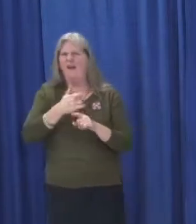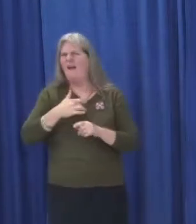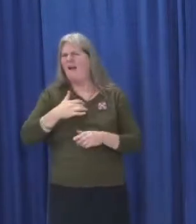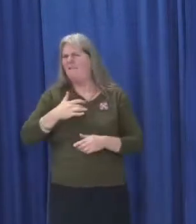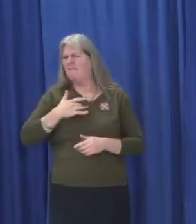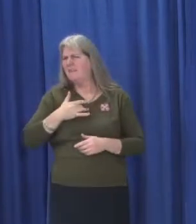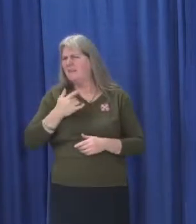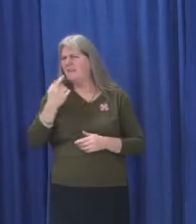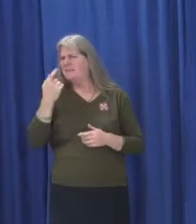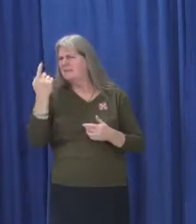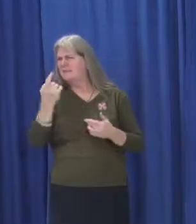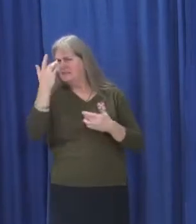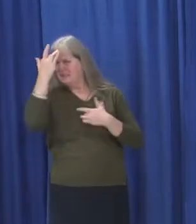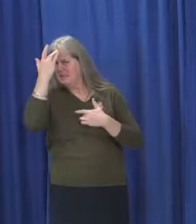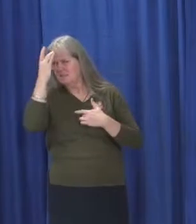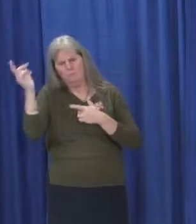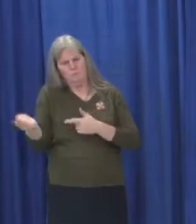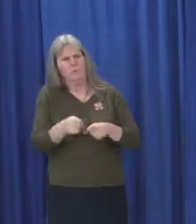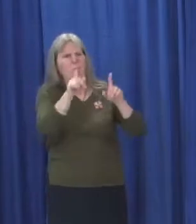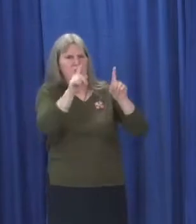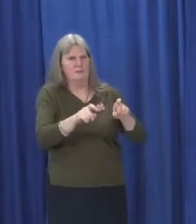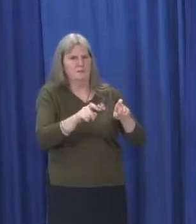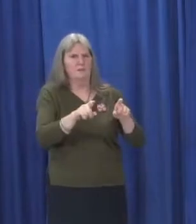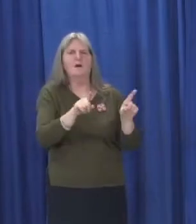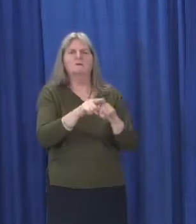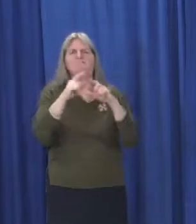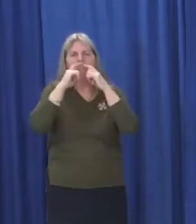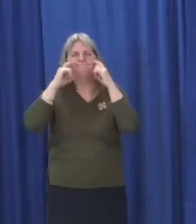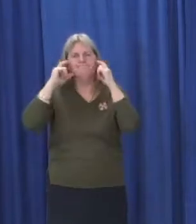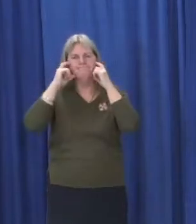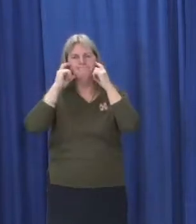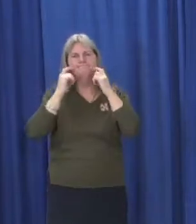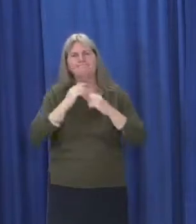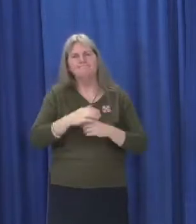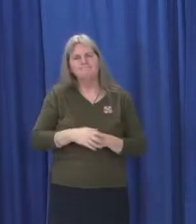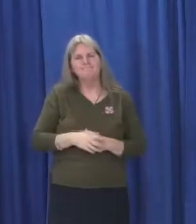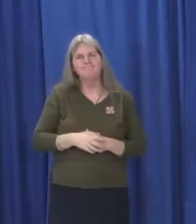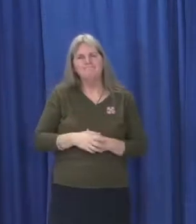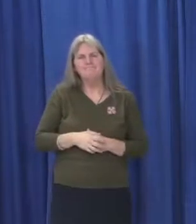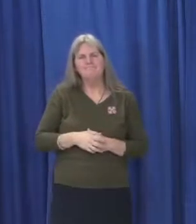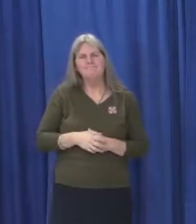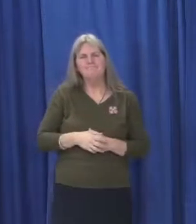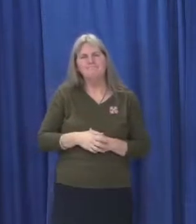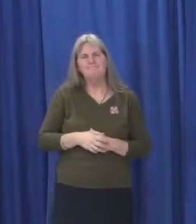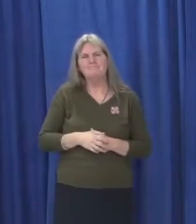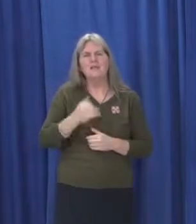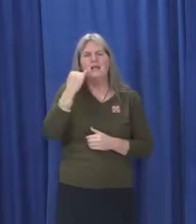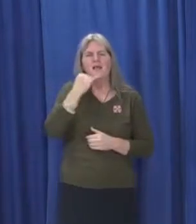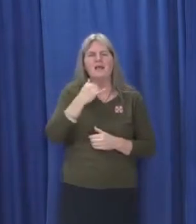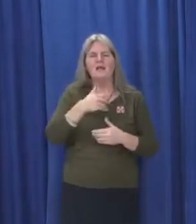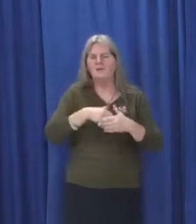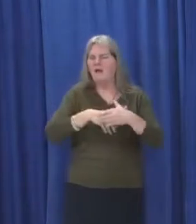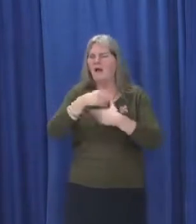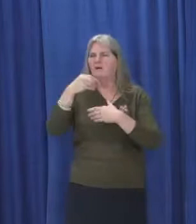any symptoms and wear a mask. Went out and about follow the